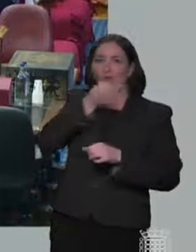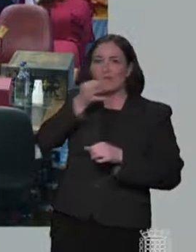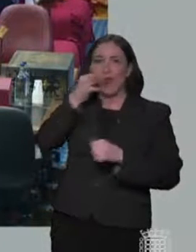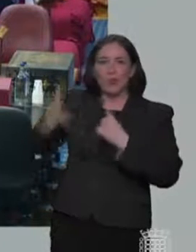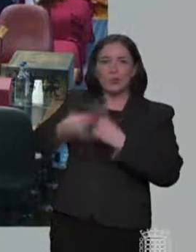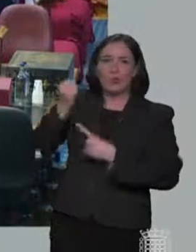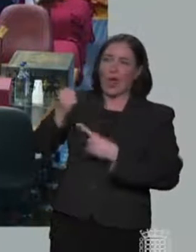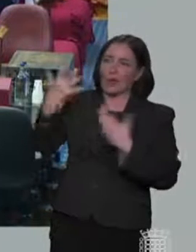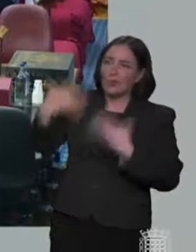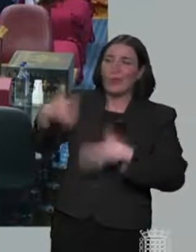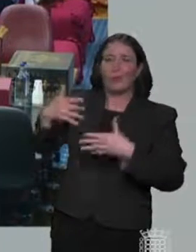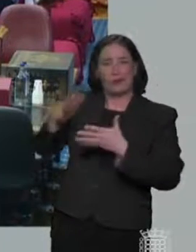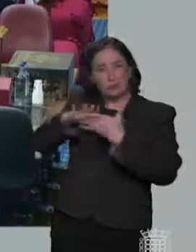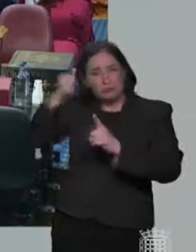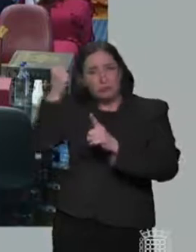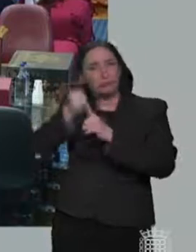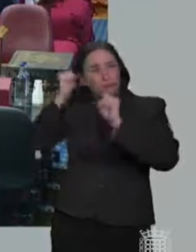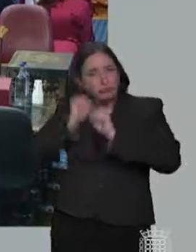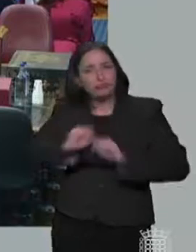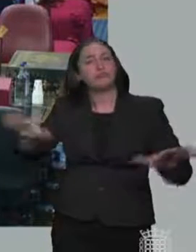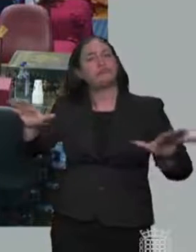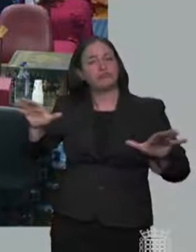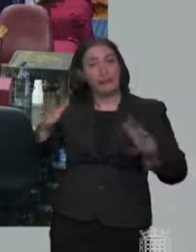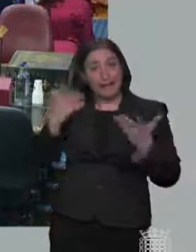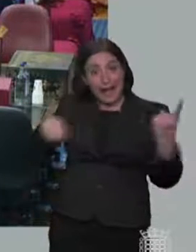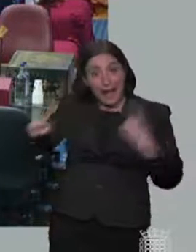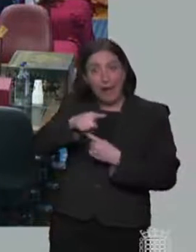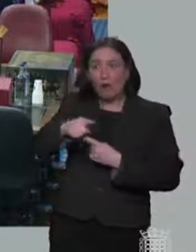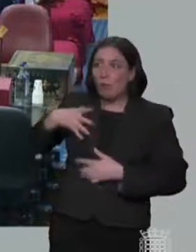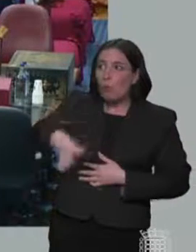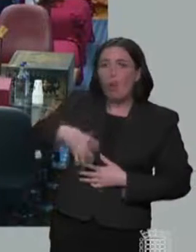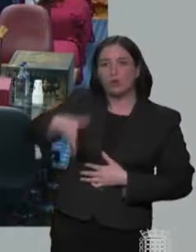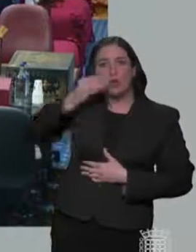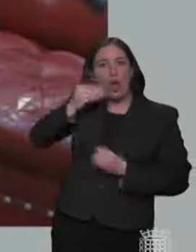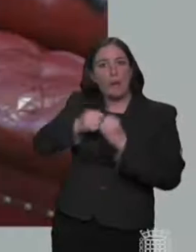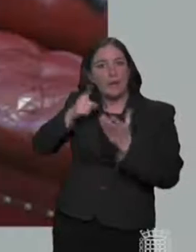hear about the increase in people wanting to learn sign language over the years i've heard many times